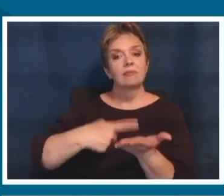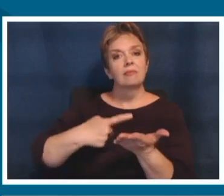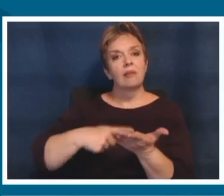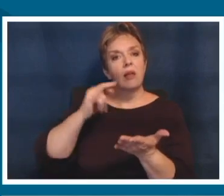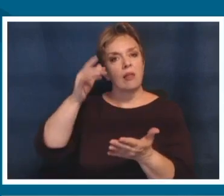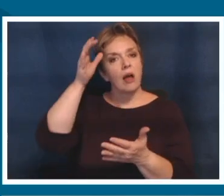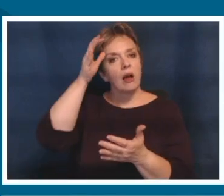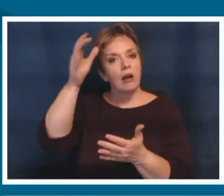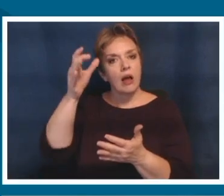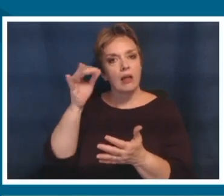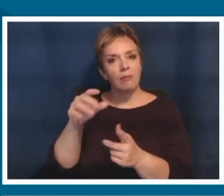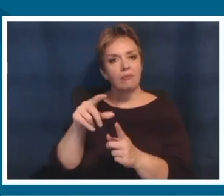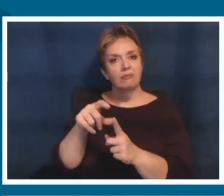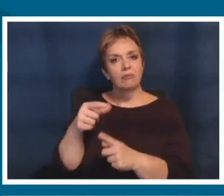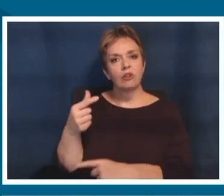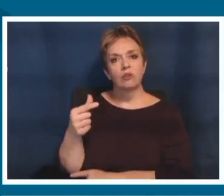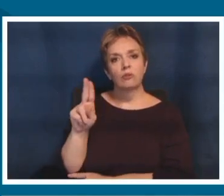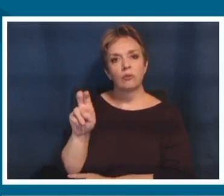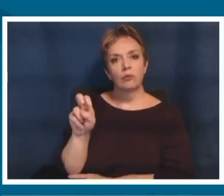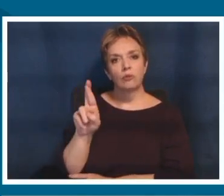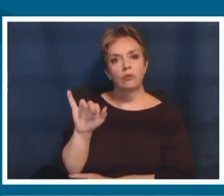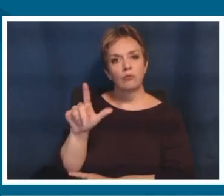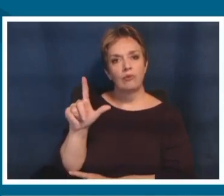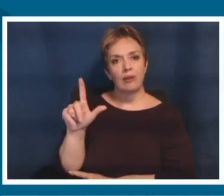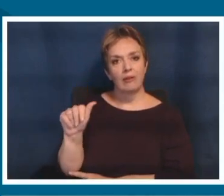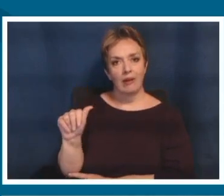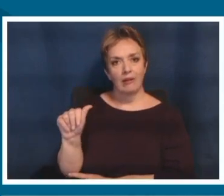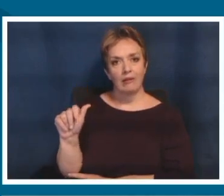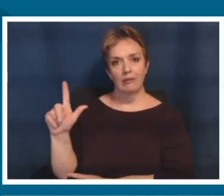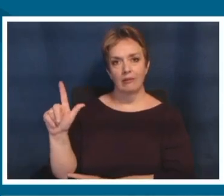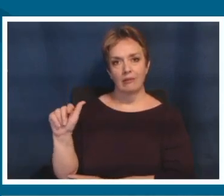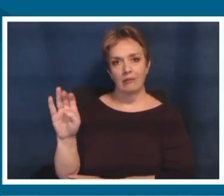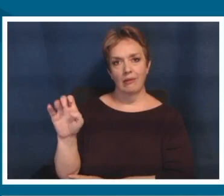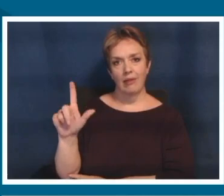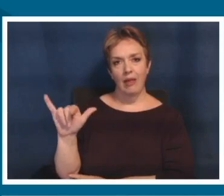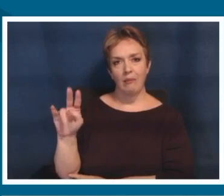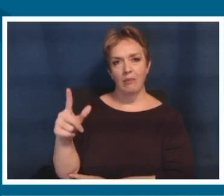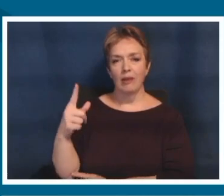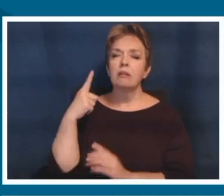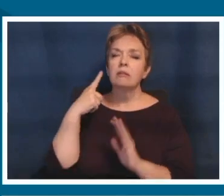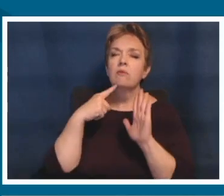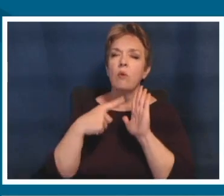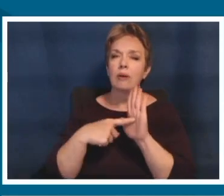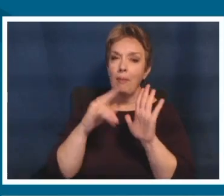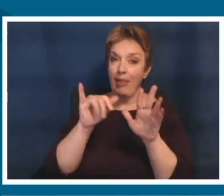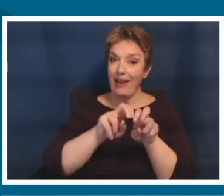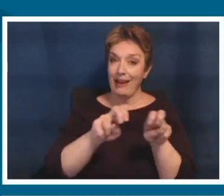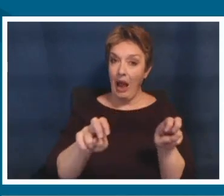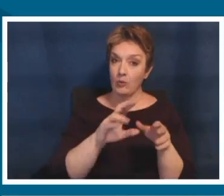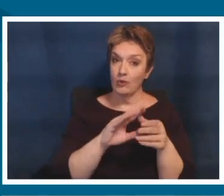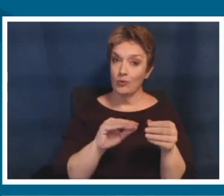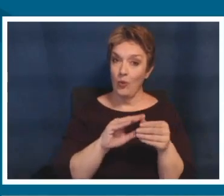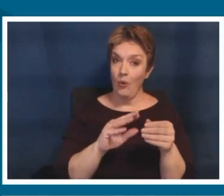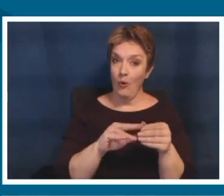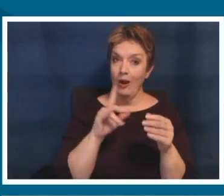the couch example was a good one so in kind of applying that then to the